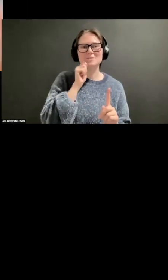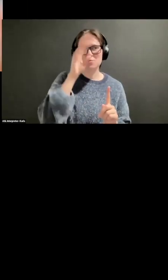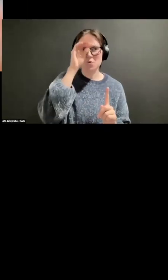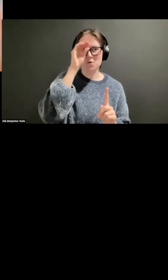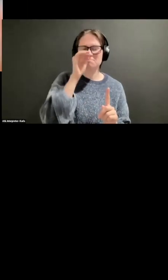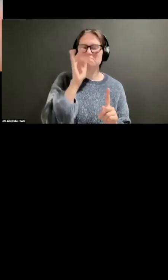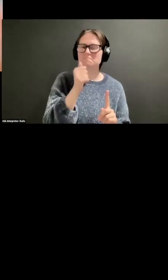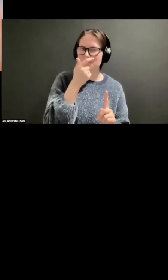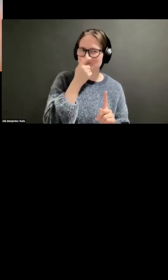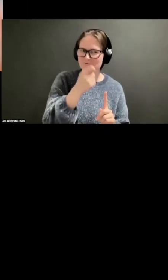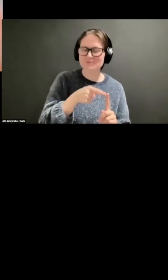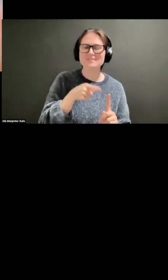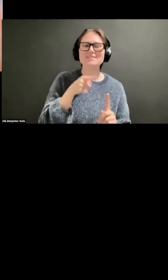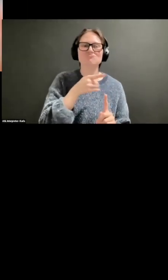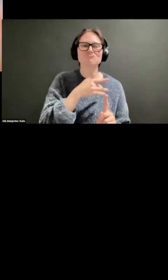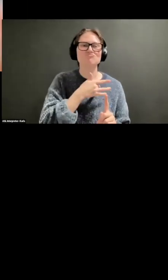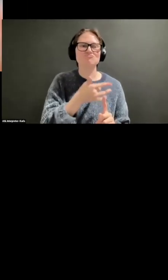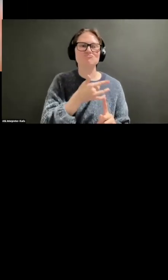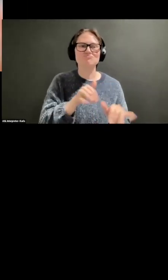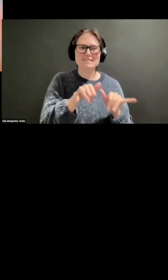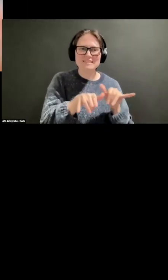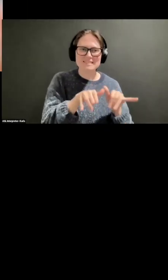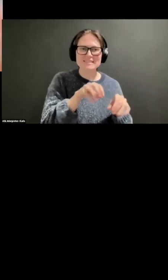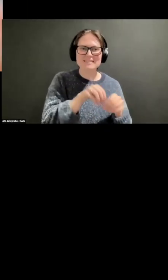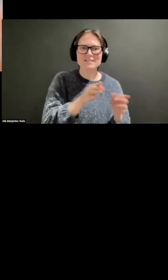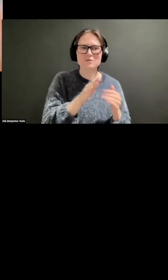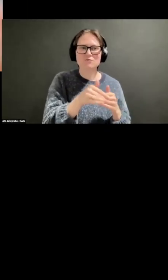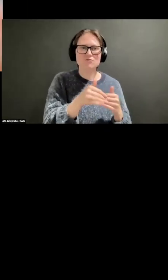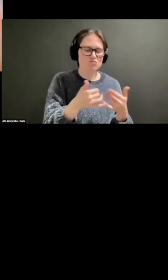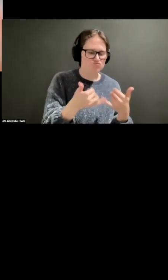room playing call of duty on his phone and sleeping,